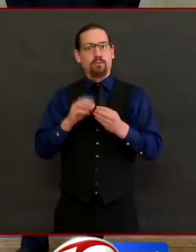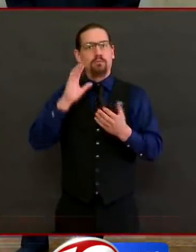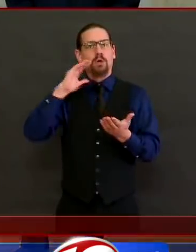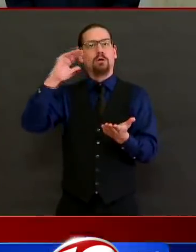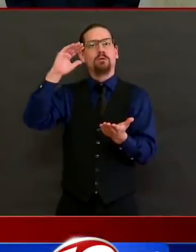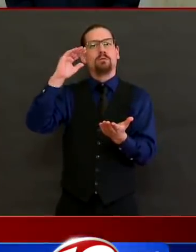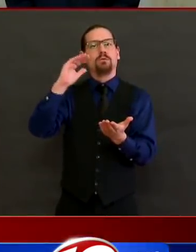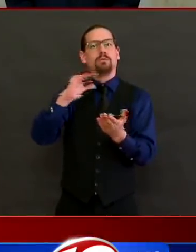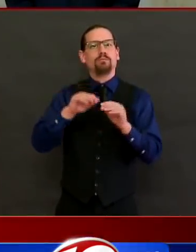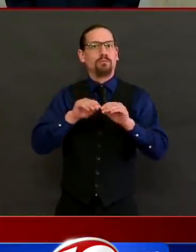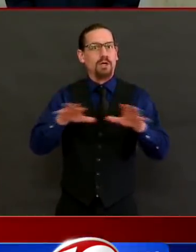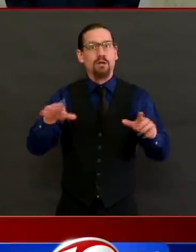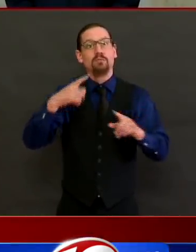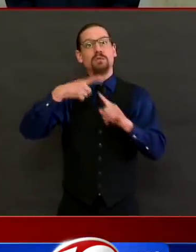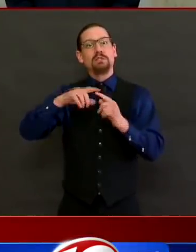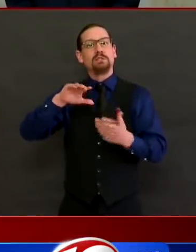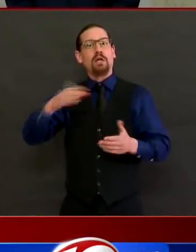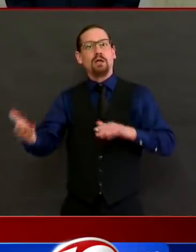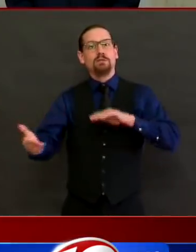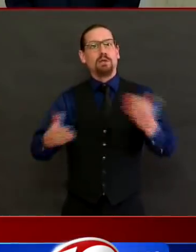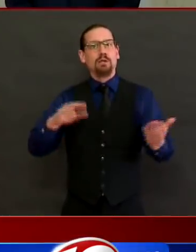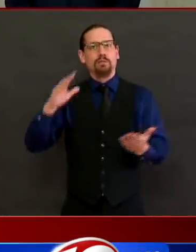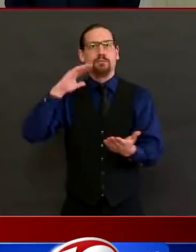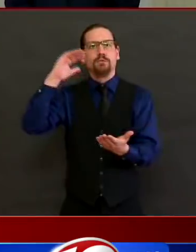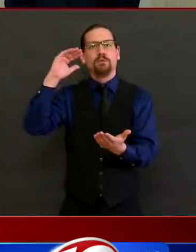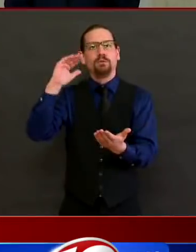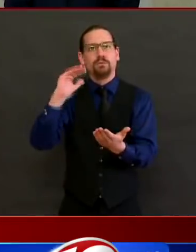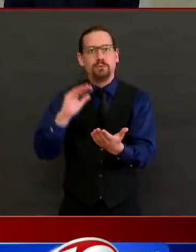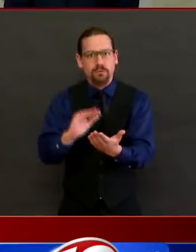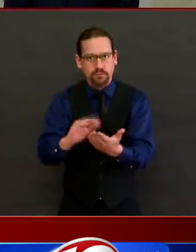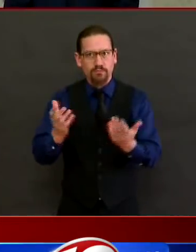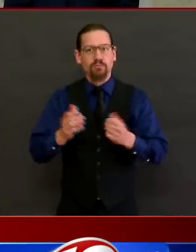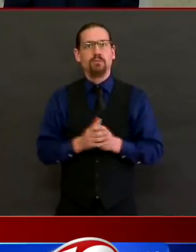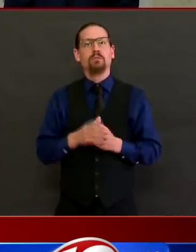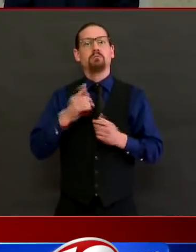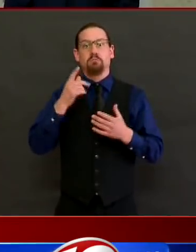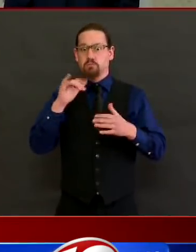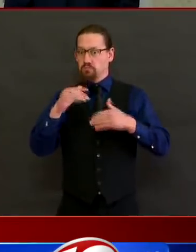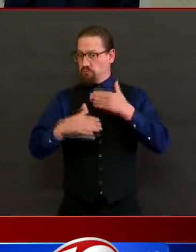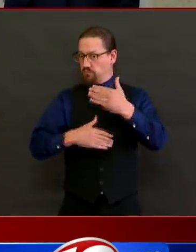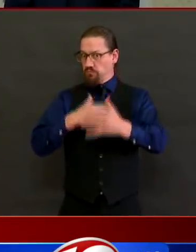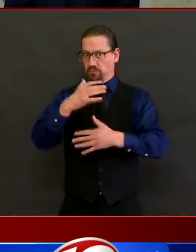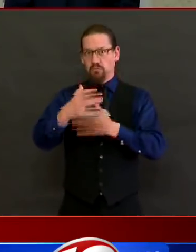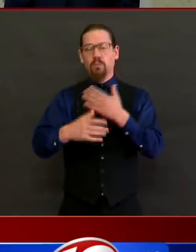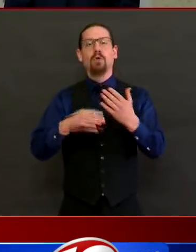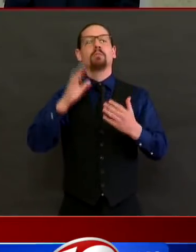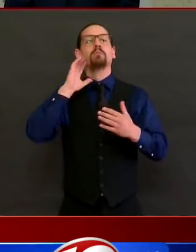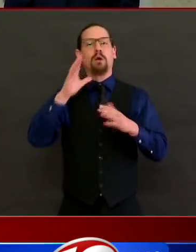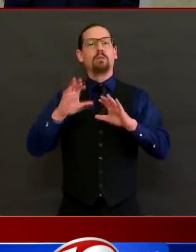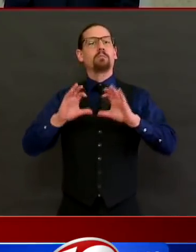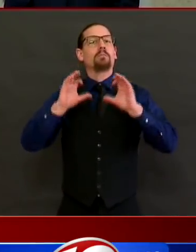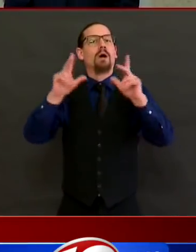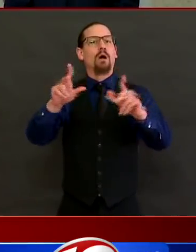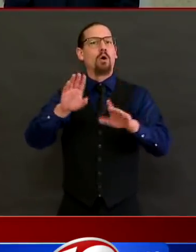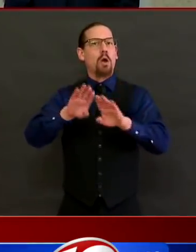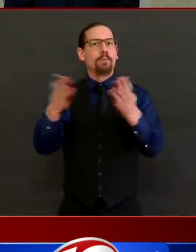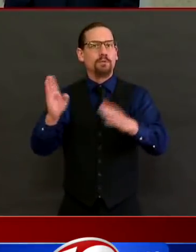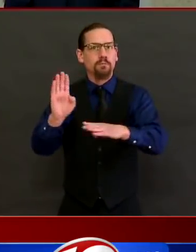AND, THAT MUCH CLOSER TO GOING BACK TO WORK, OPENING CHILDCARE CENTERS, OPENING PARKS AND GETTING TO THE BUSINESS OF LIFE AGAIN THAT WE ALL WANT TO BE